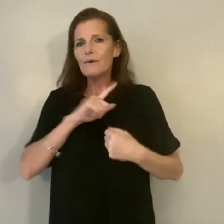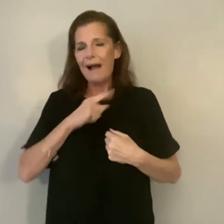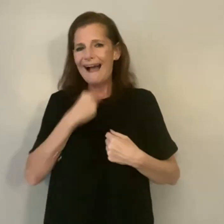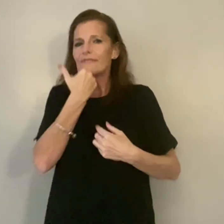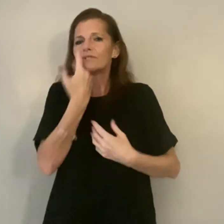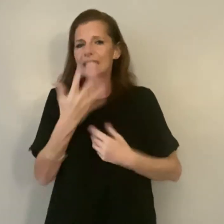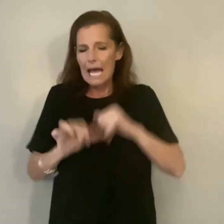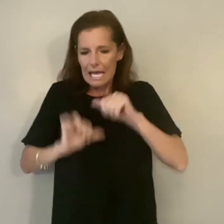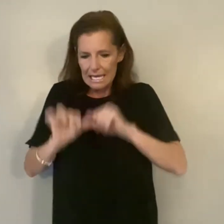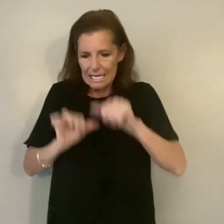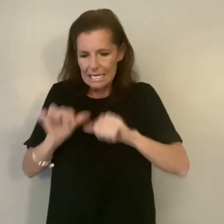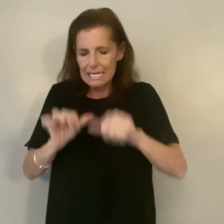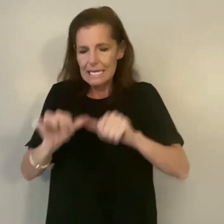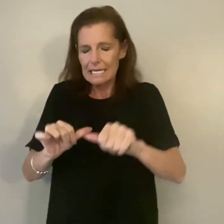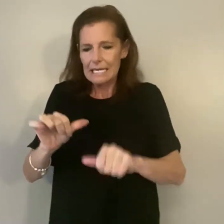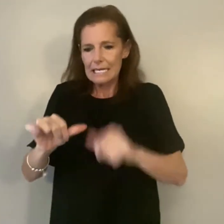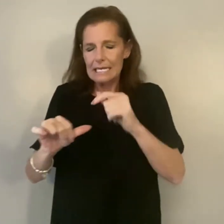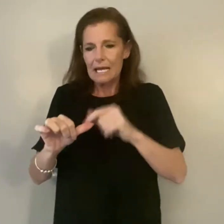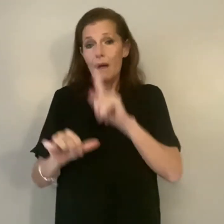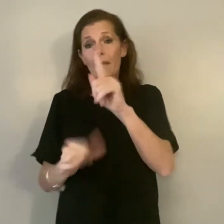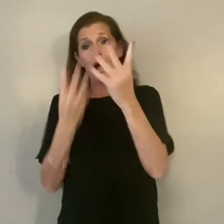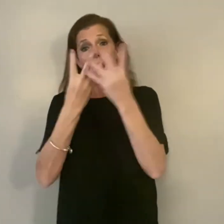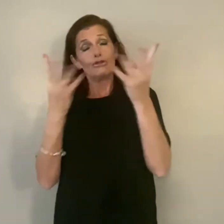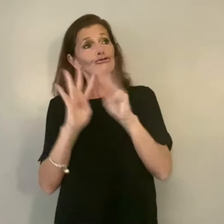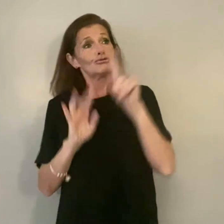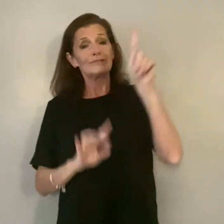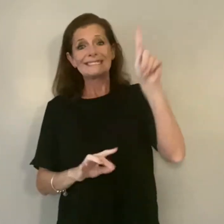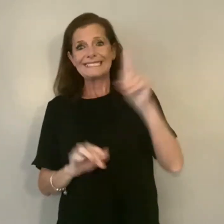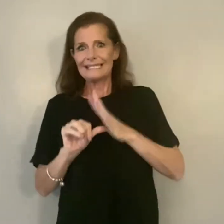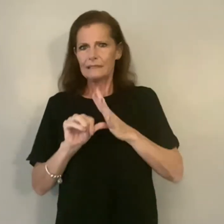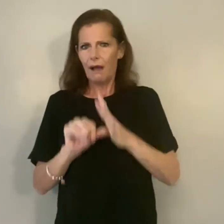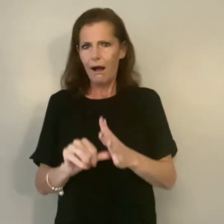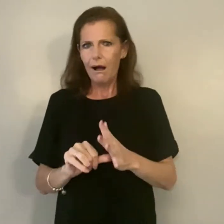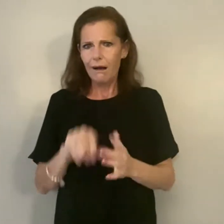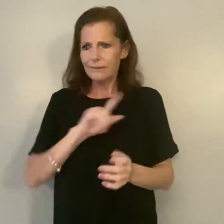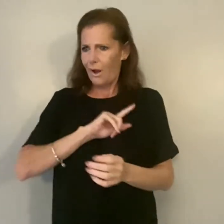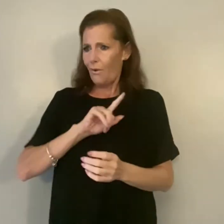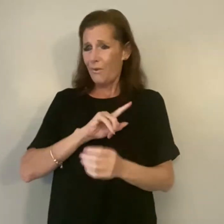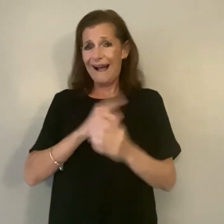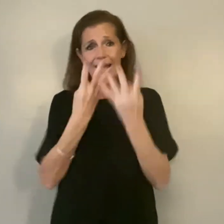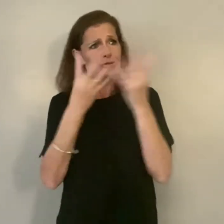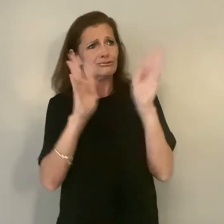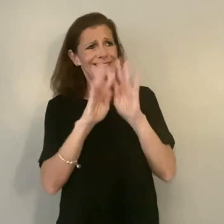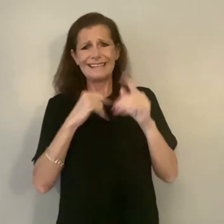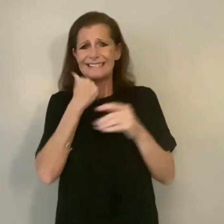because you're dealing with the day-to-day anyway. As trustees, that's harder because typically, or not